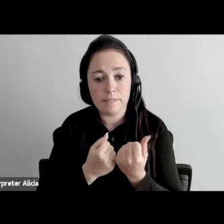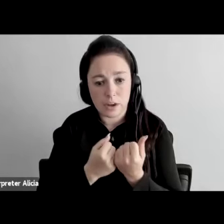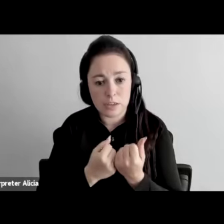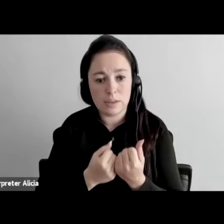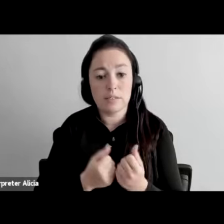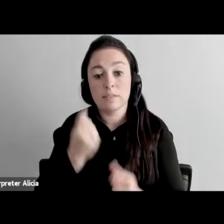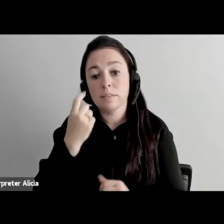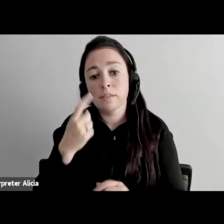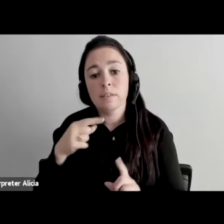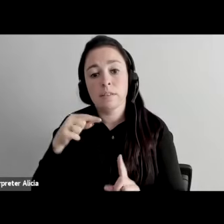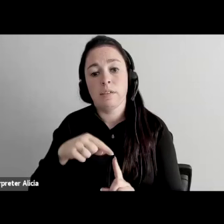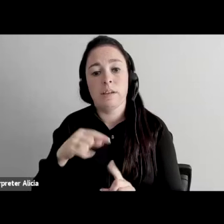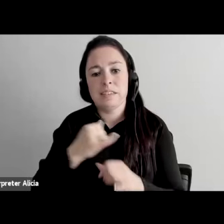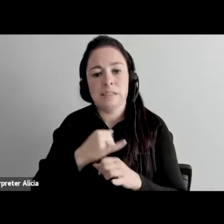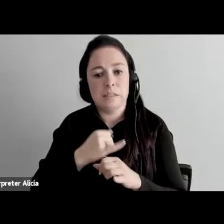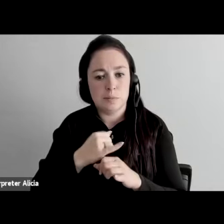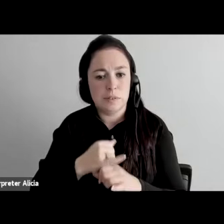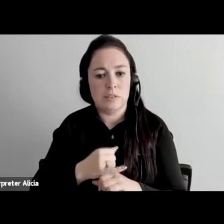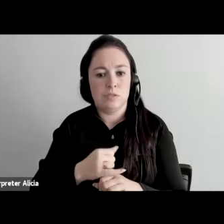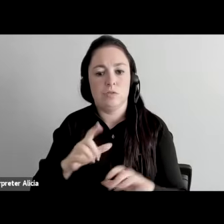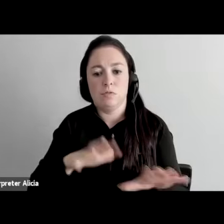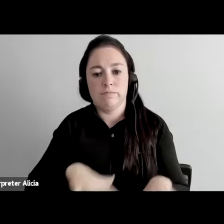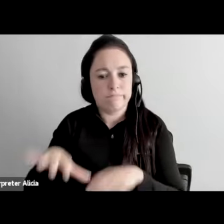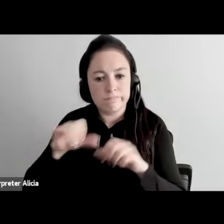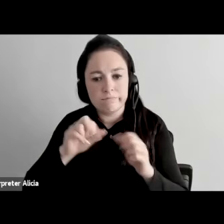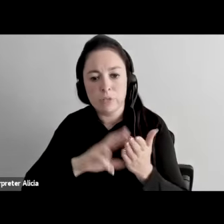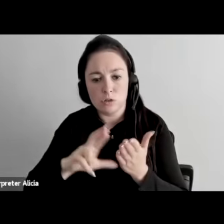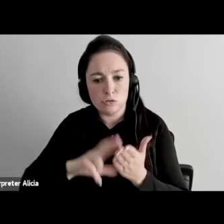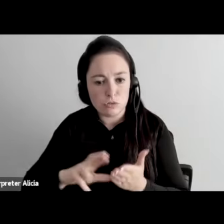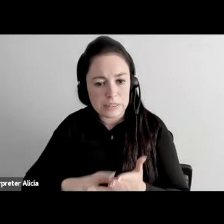Living, and Rehabilitation Research. They are funders,